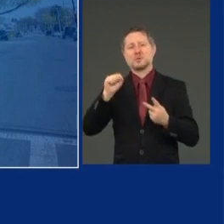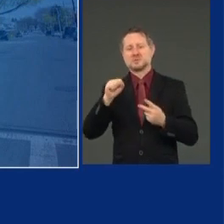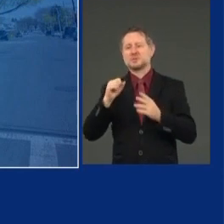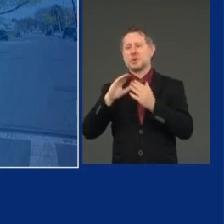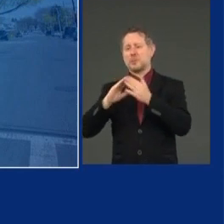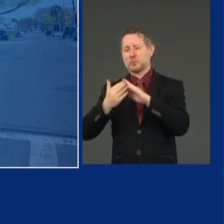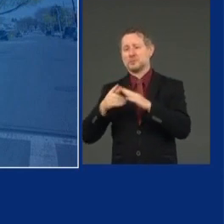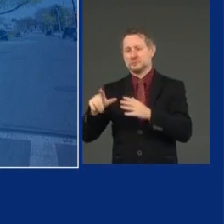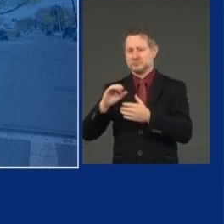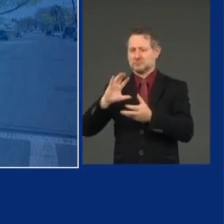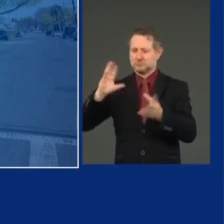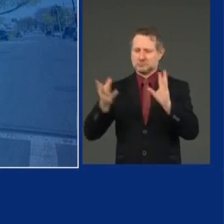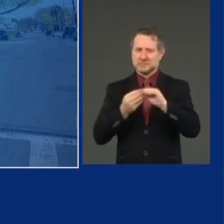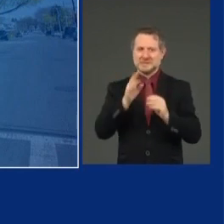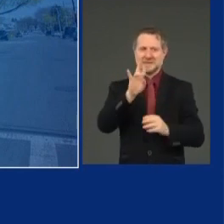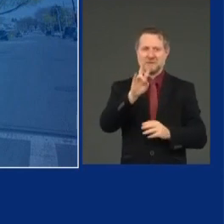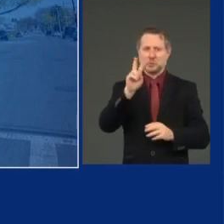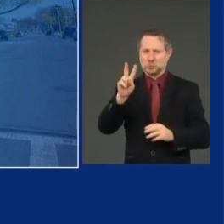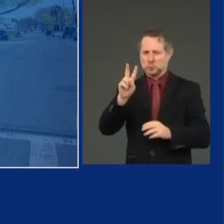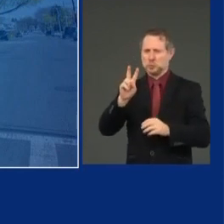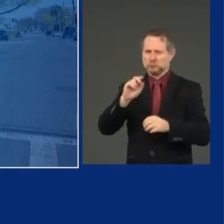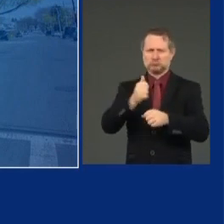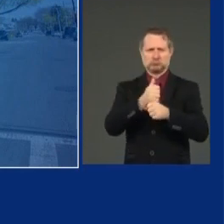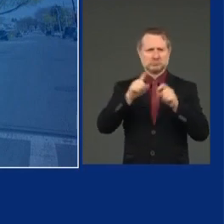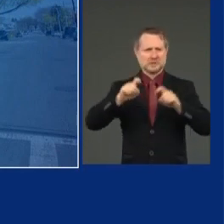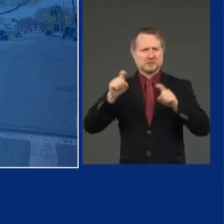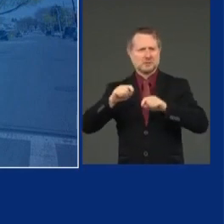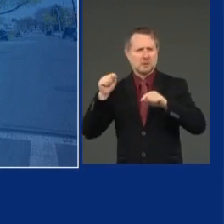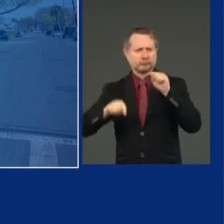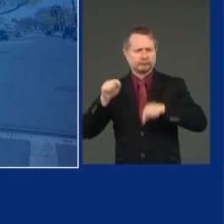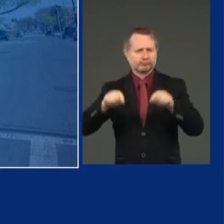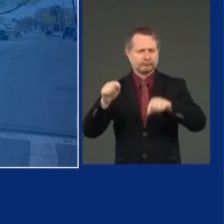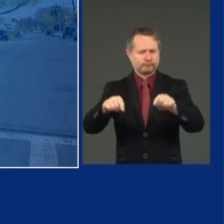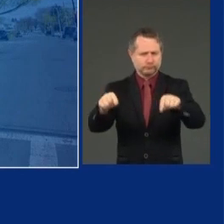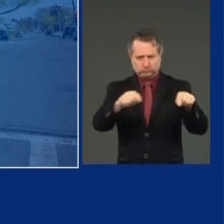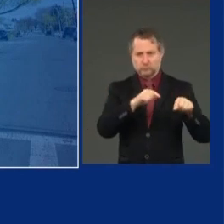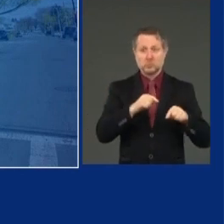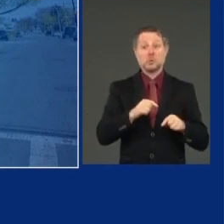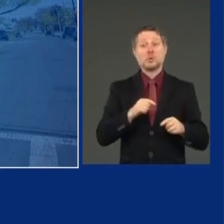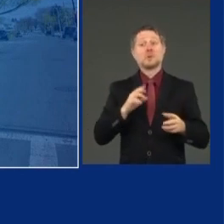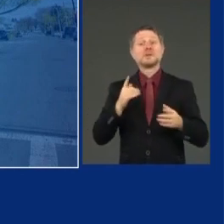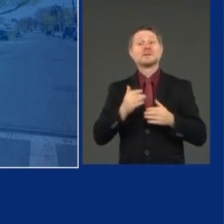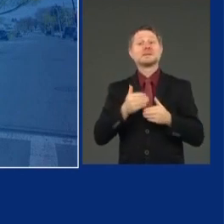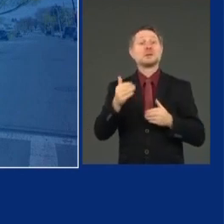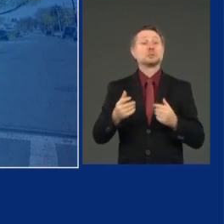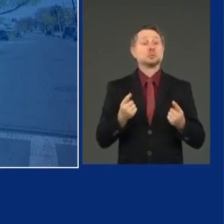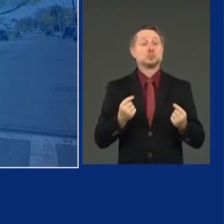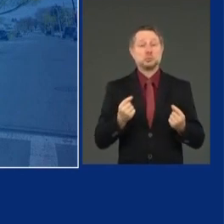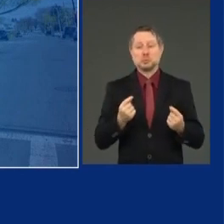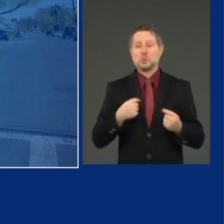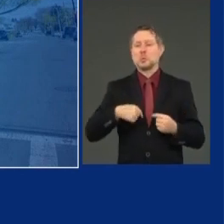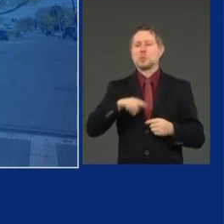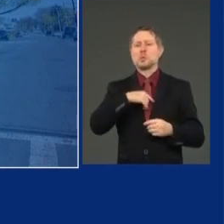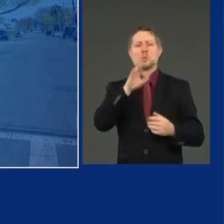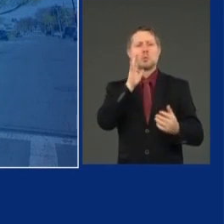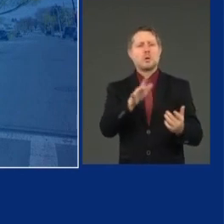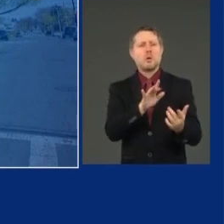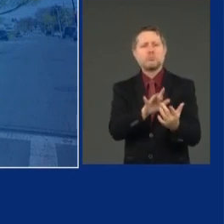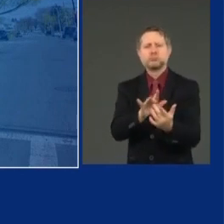EXTENSIVE EFFORT BETWEEN NORTHWELL AND SOMOS. YOU'LL HAVE 72 FAITH-BASED SITES. YOU'LL HAVE READY RESPONDERS IN